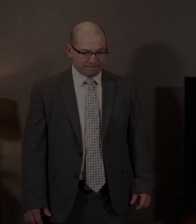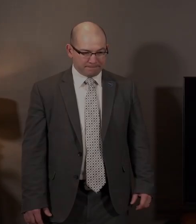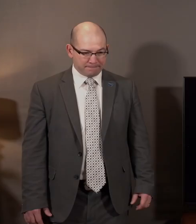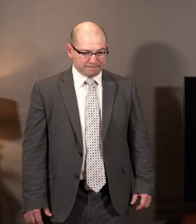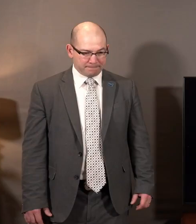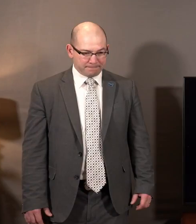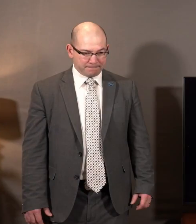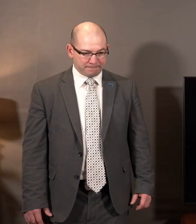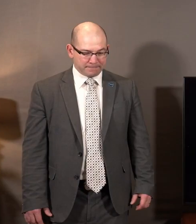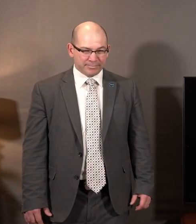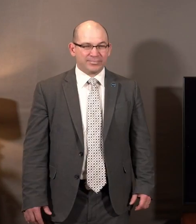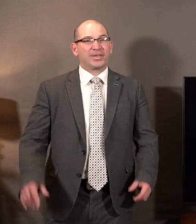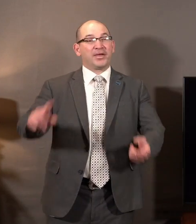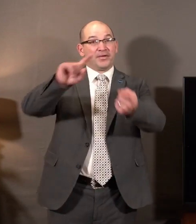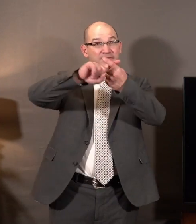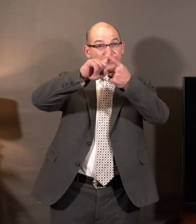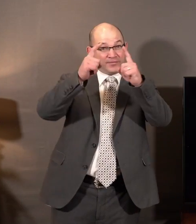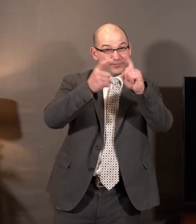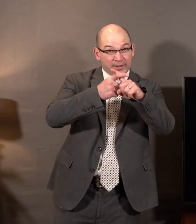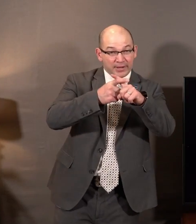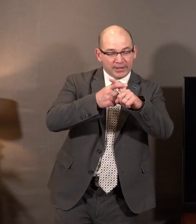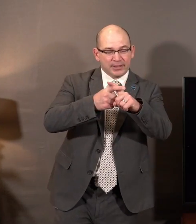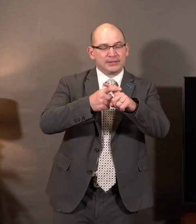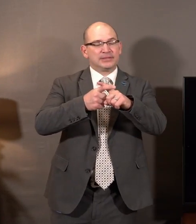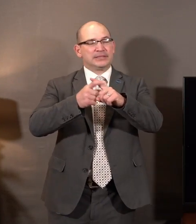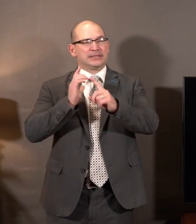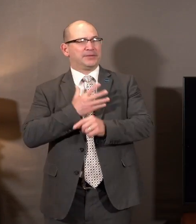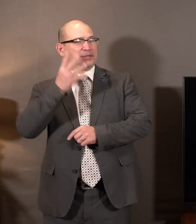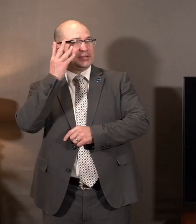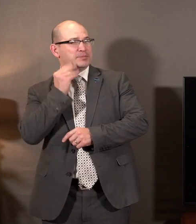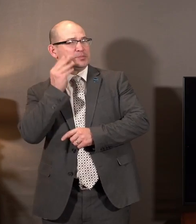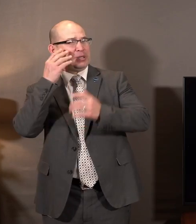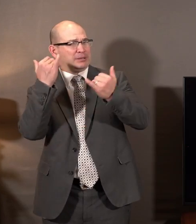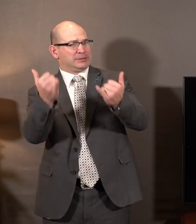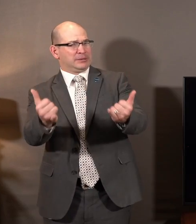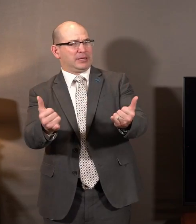You know friends so much of what we're experiencing right now through the media is